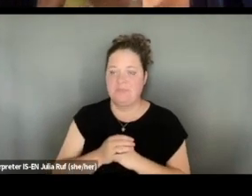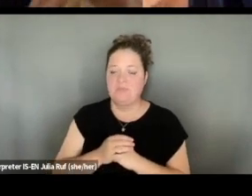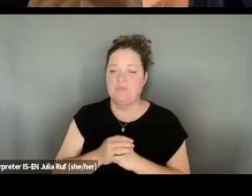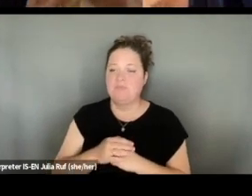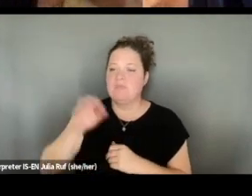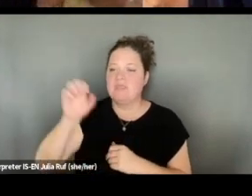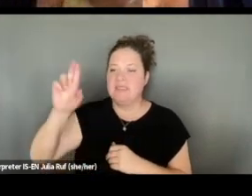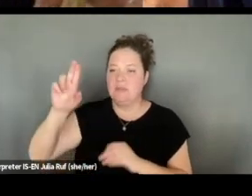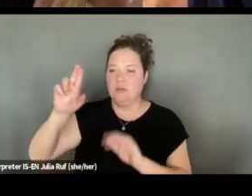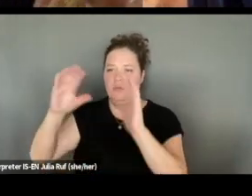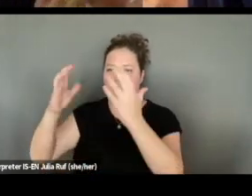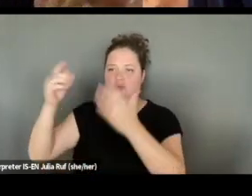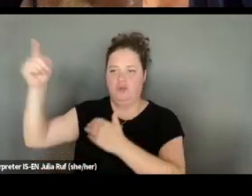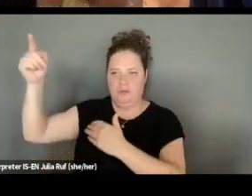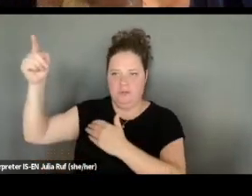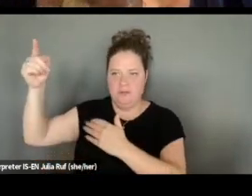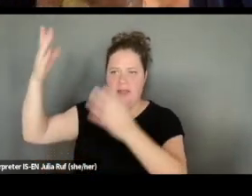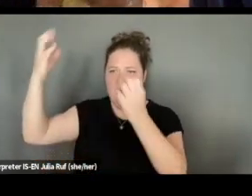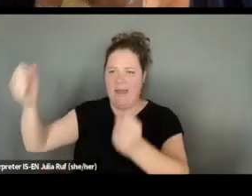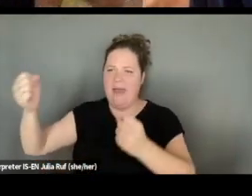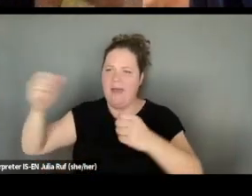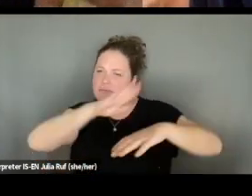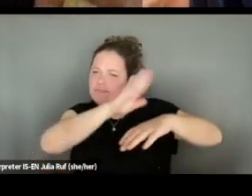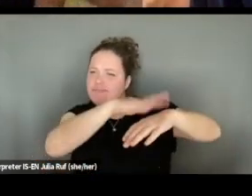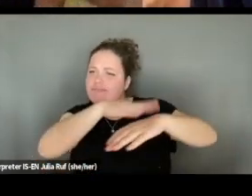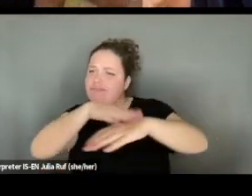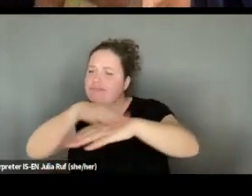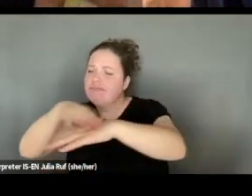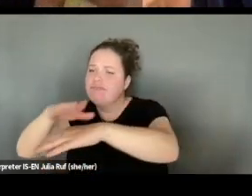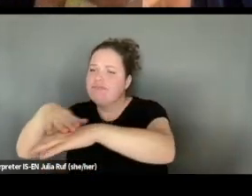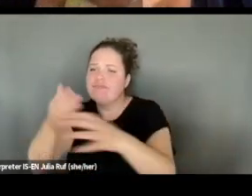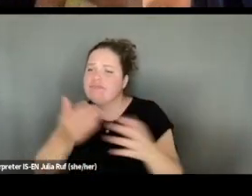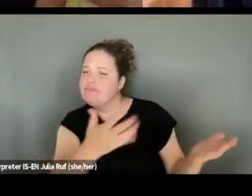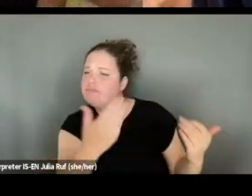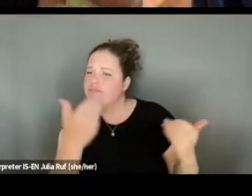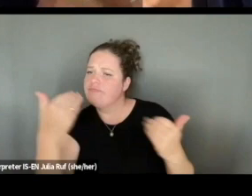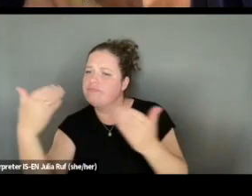like the European Commission, has a specific call, where they ask